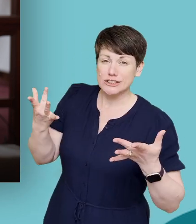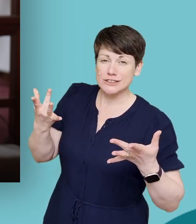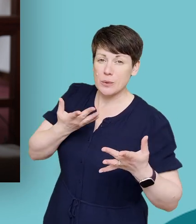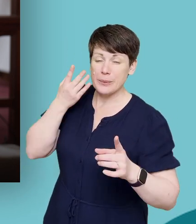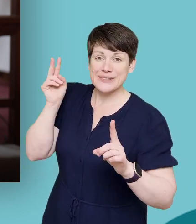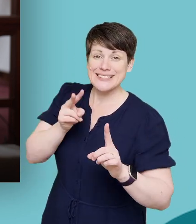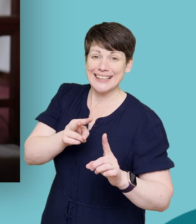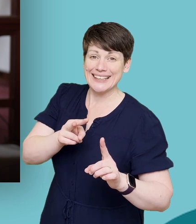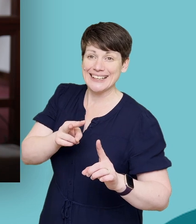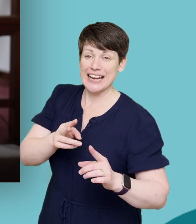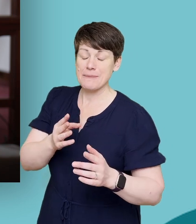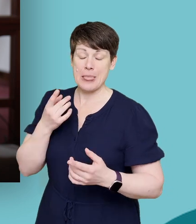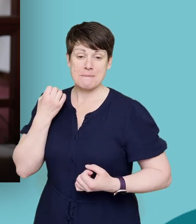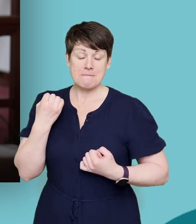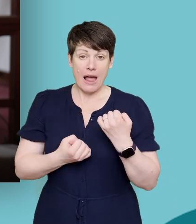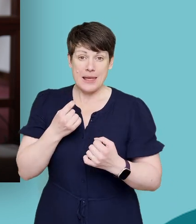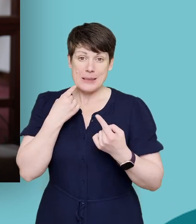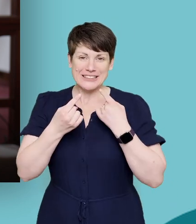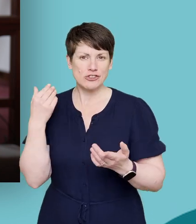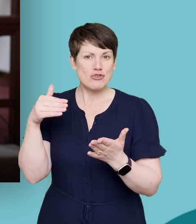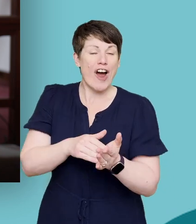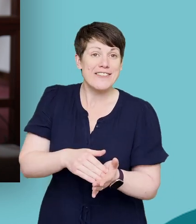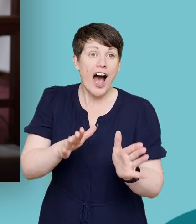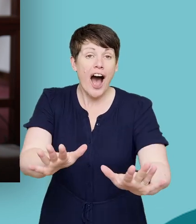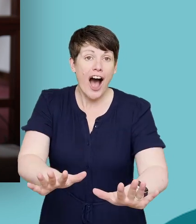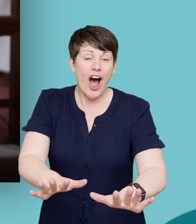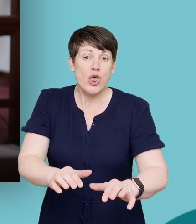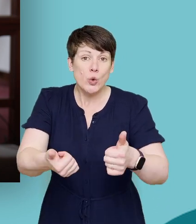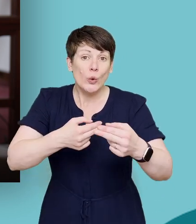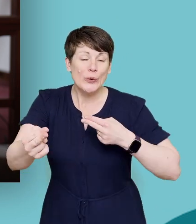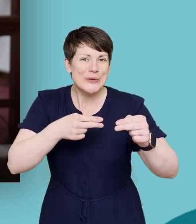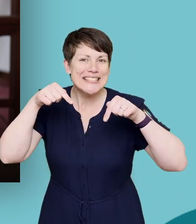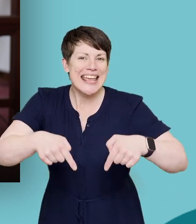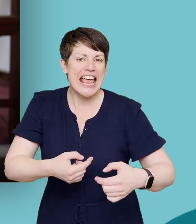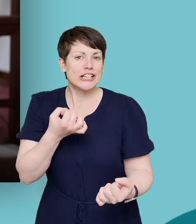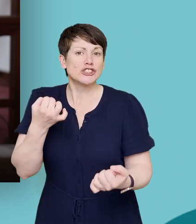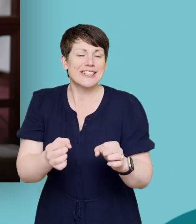"This is it. The good news is here. Justice and redemption and freedom are finally